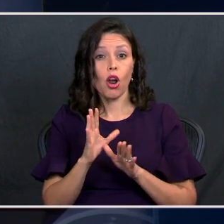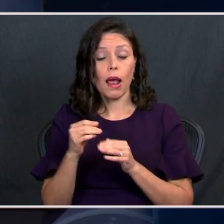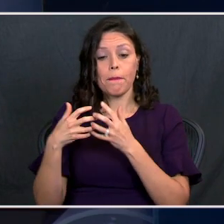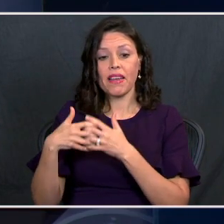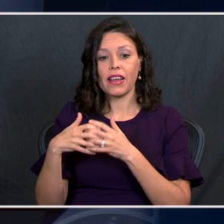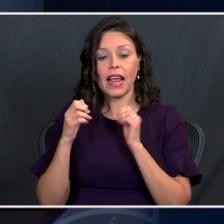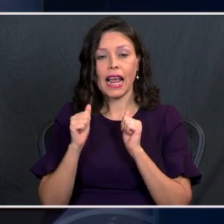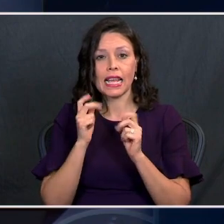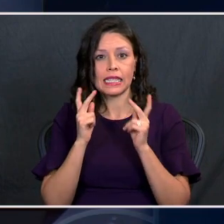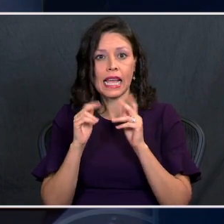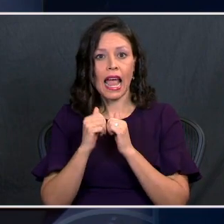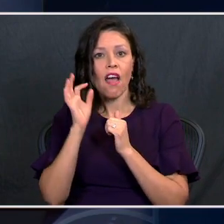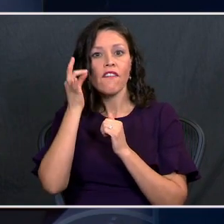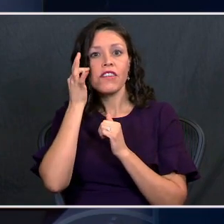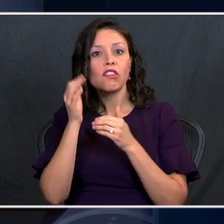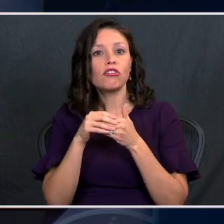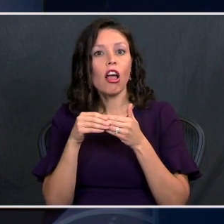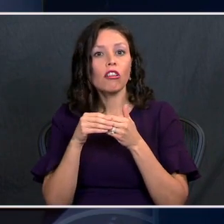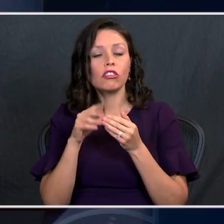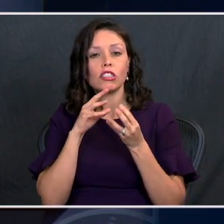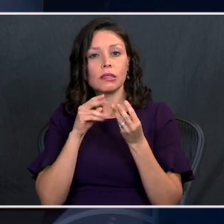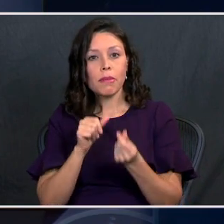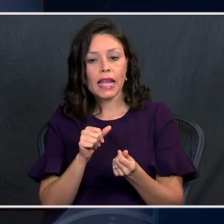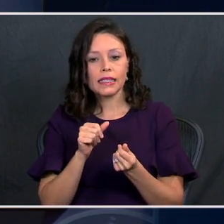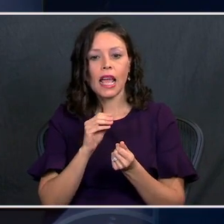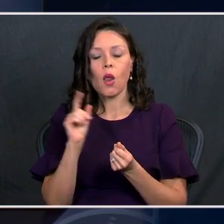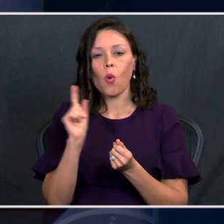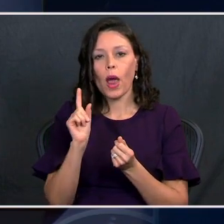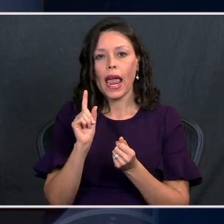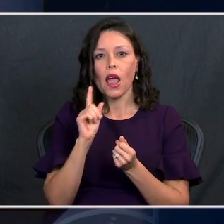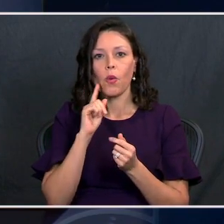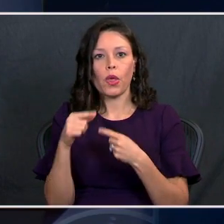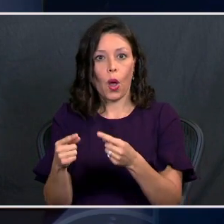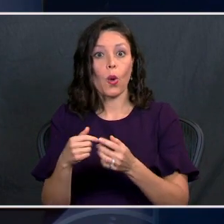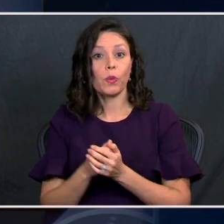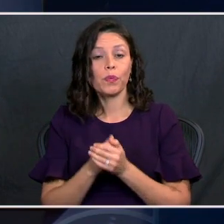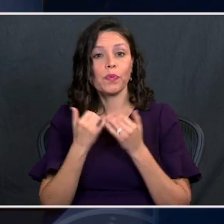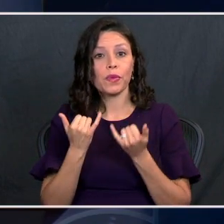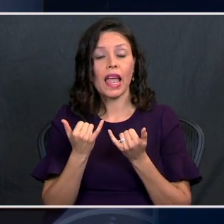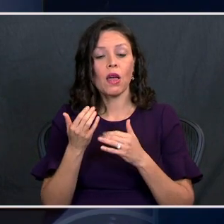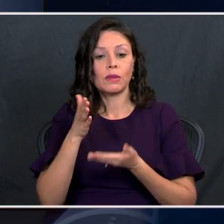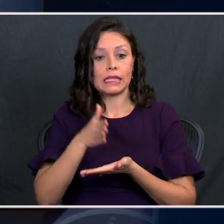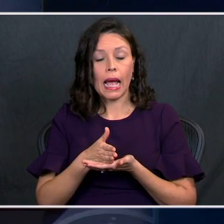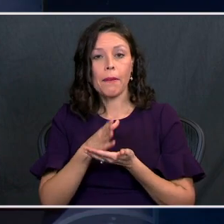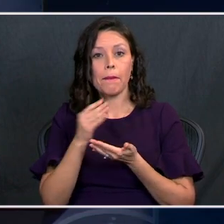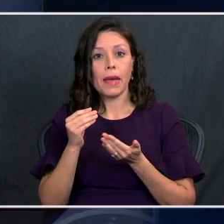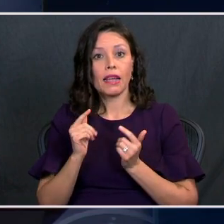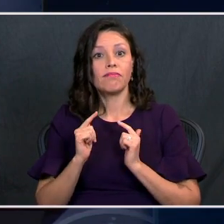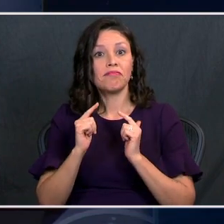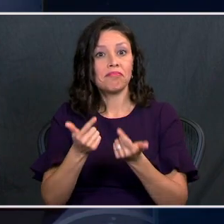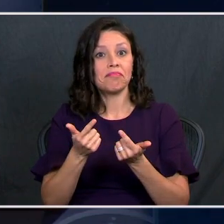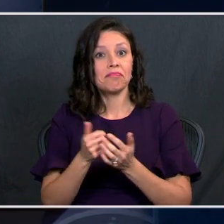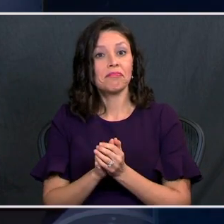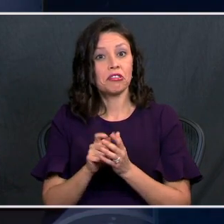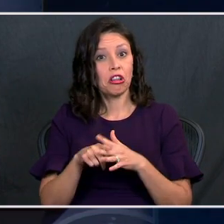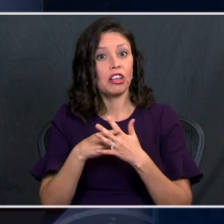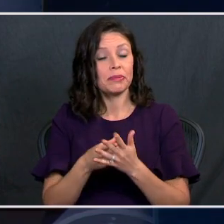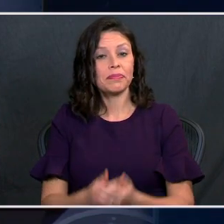can see how federal dollars are spent and where they're going. So I will stop there. And, Jonathan, why don't you kick us off? The Press: Thank you, J en.